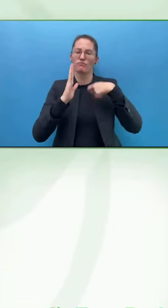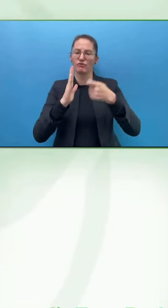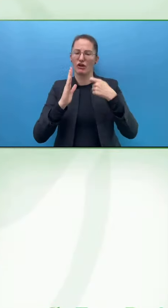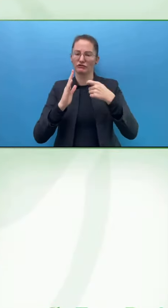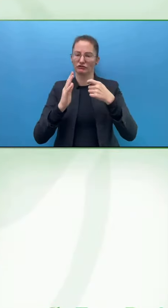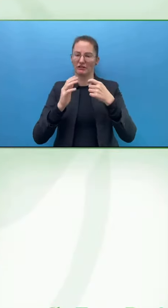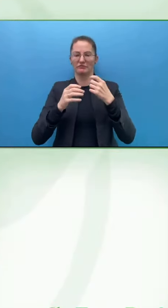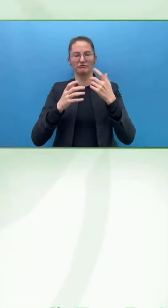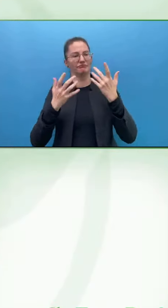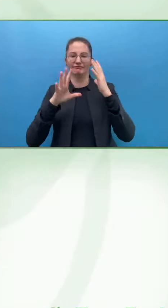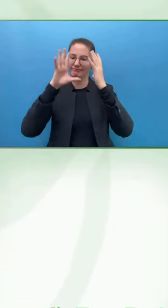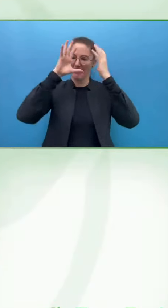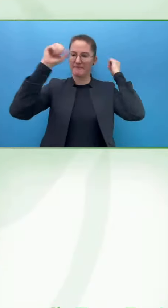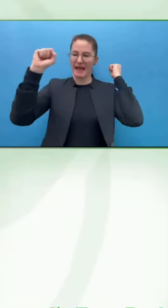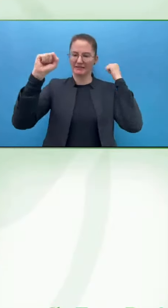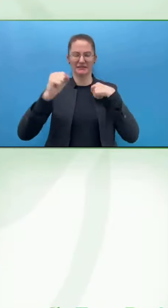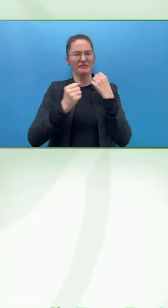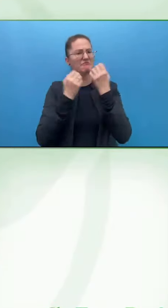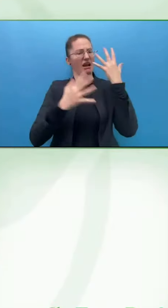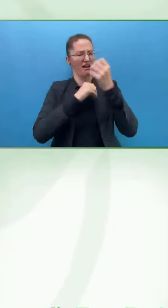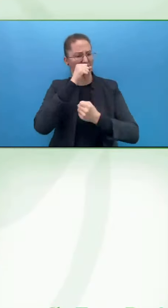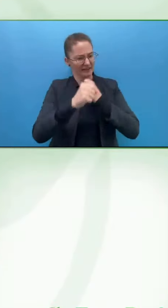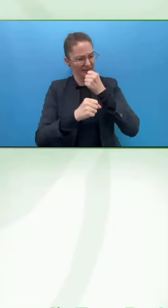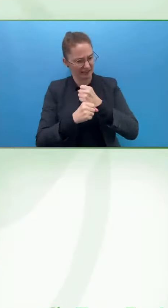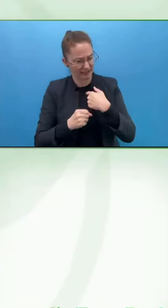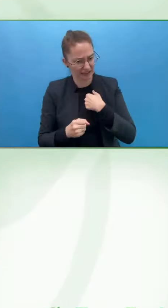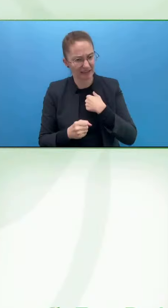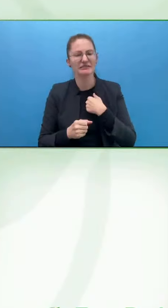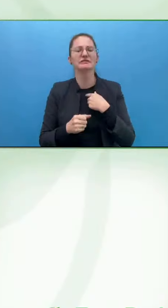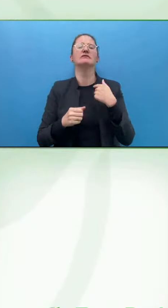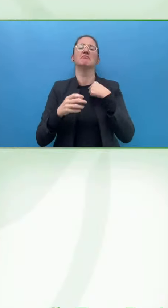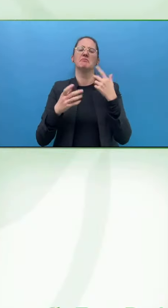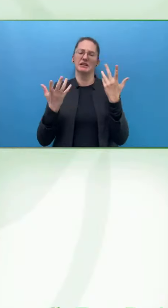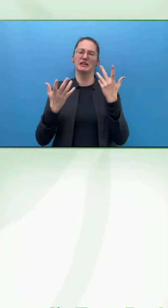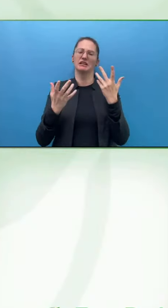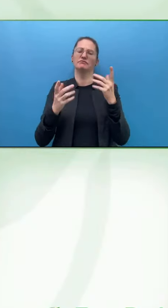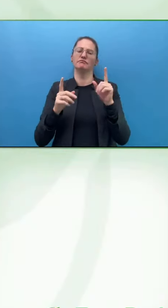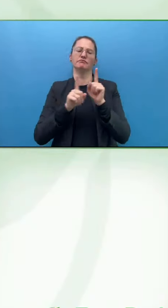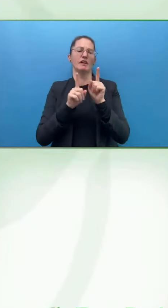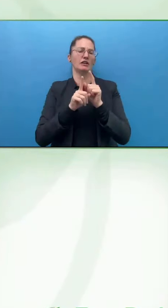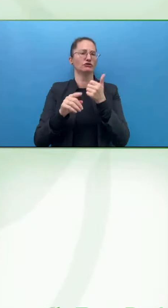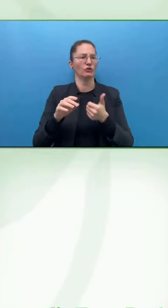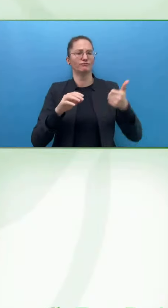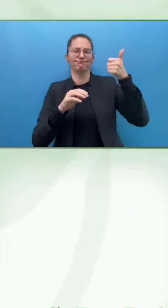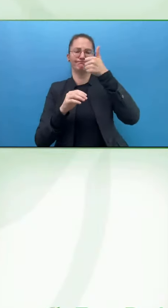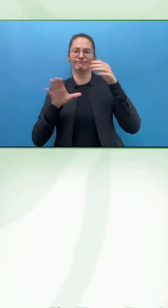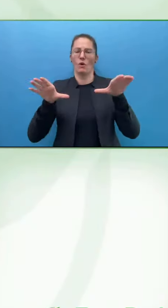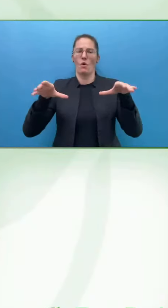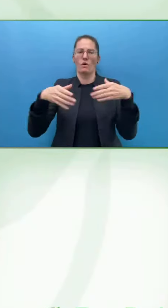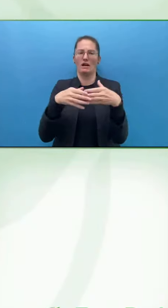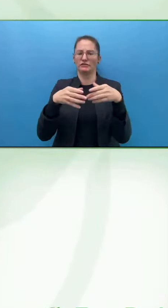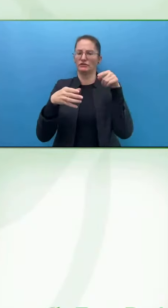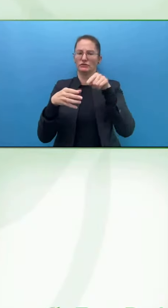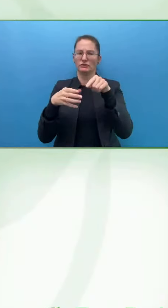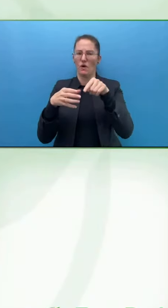impaired. We are an organisation of 7000 members in Austria, and about 60 employees.